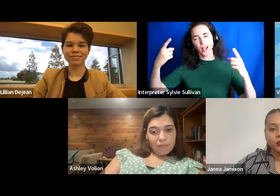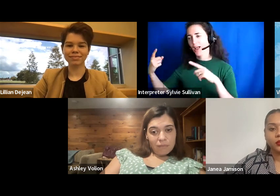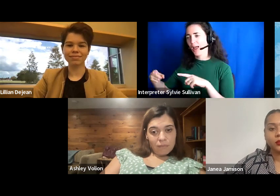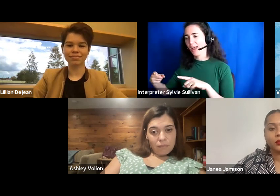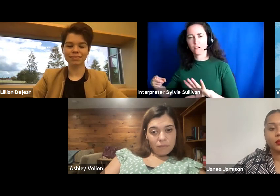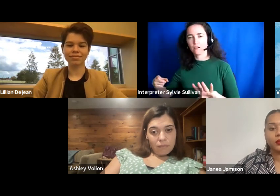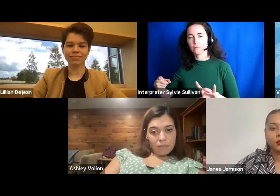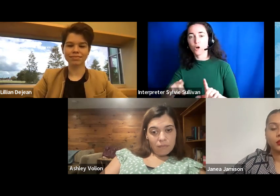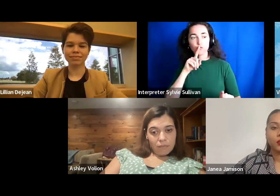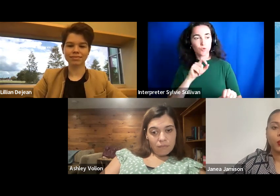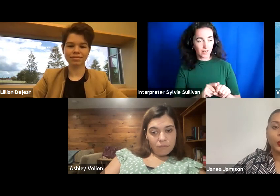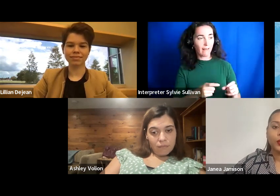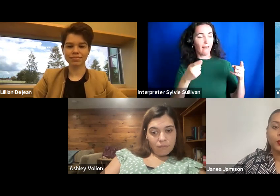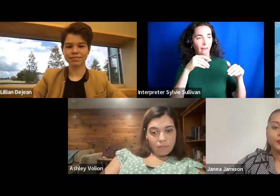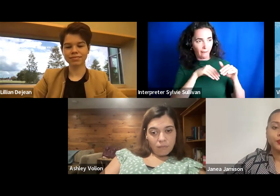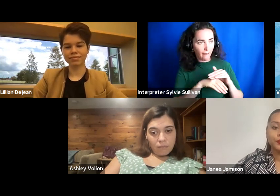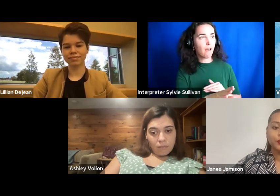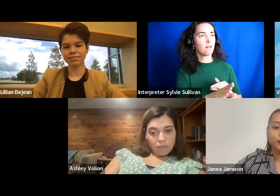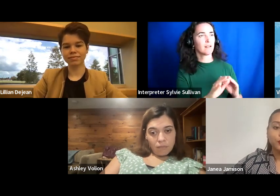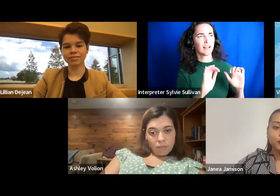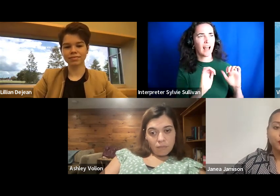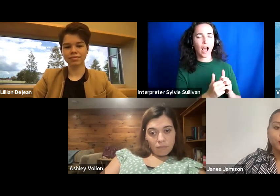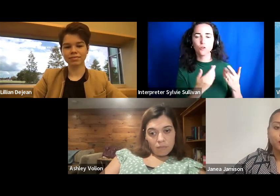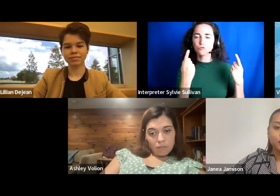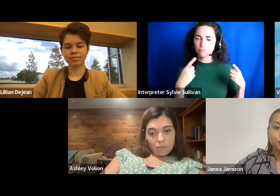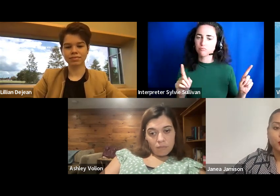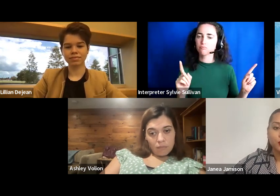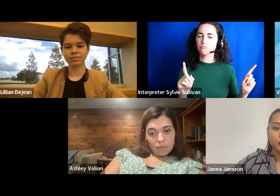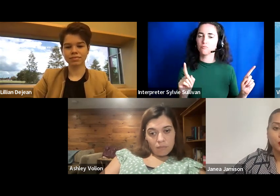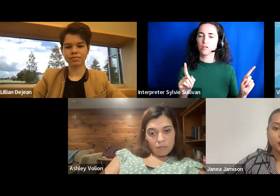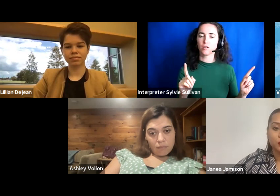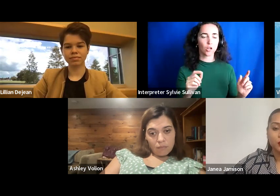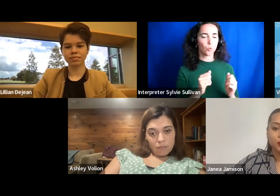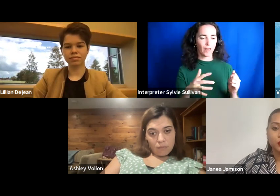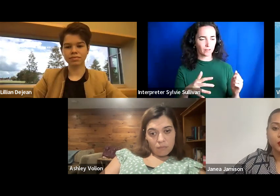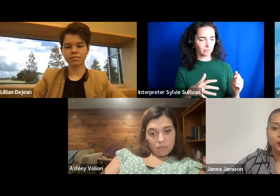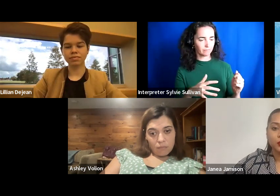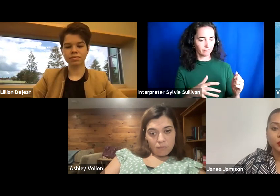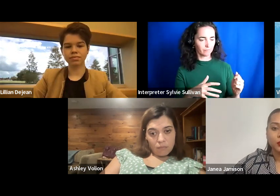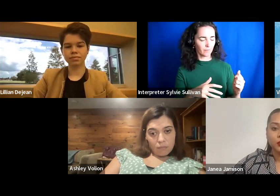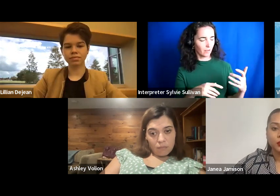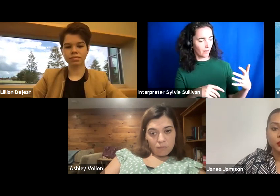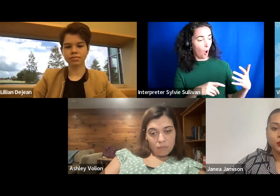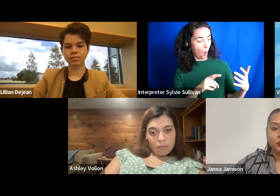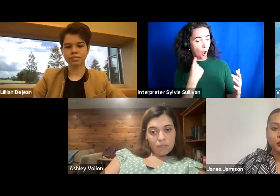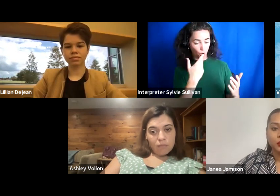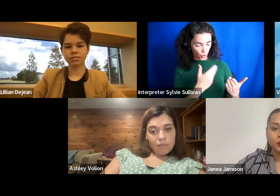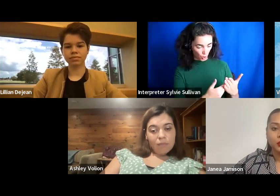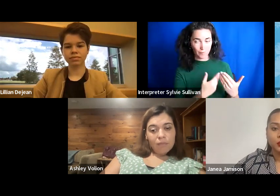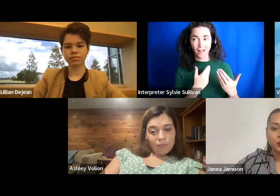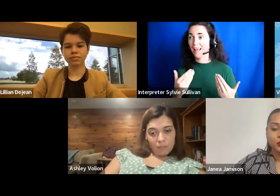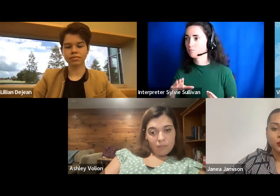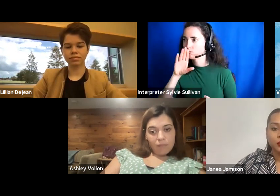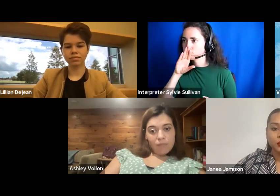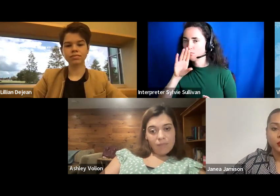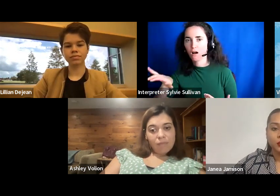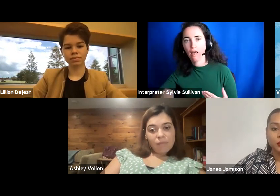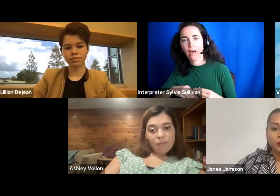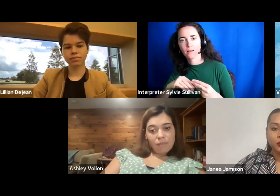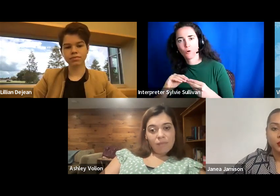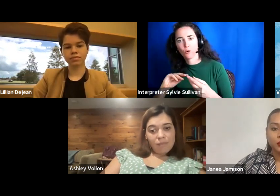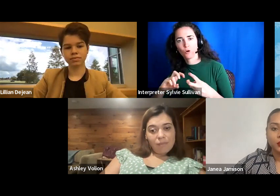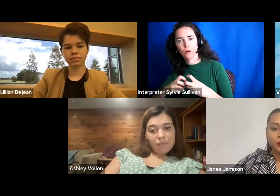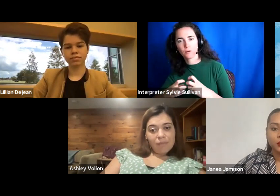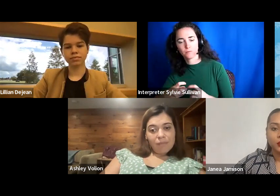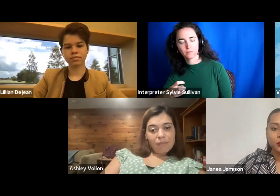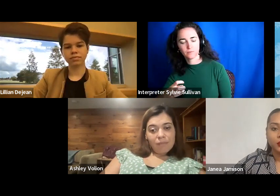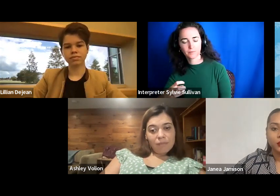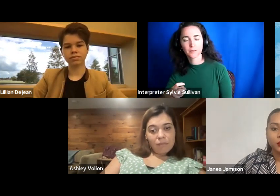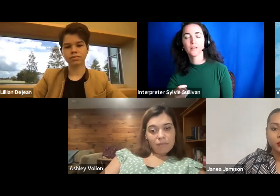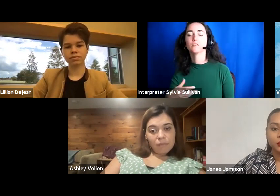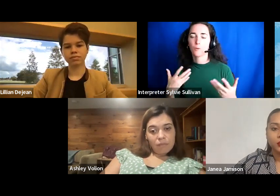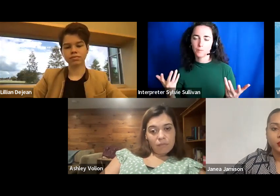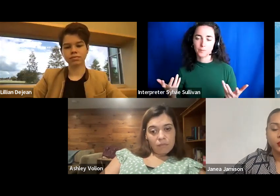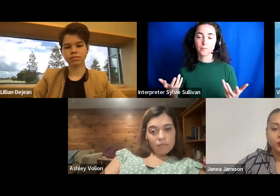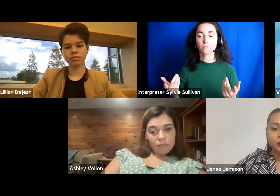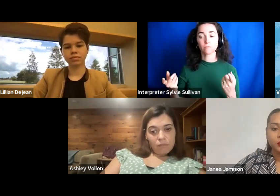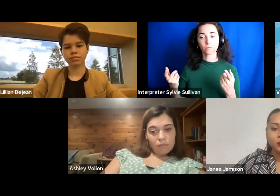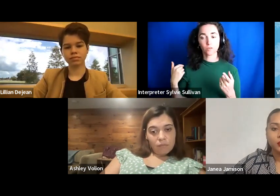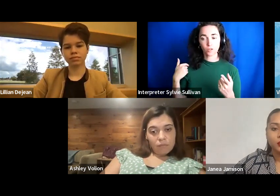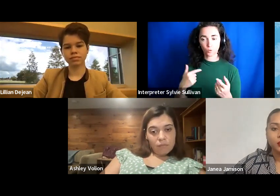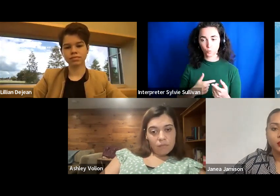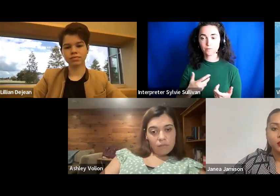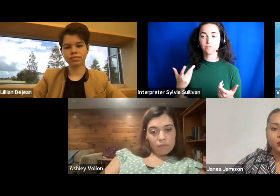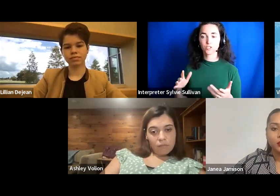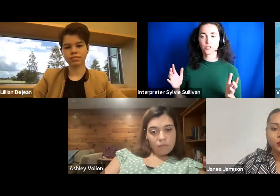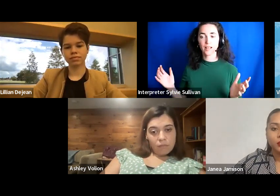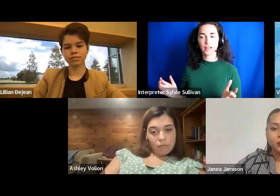But what would actually work and avoid some kind. of collateral issues that if you're not living it you just aren't anticipating in the same way. So what that all led to was pushing for a resolution this year during the